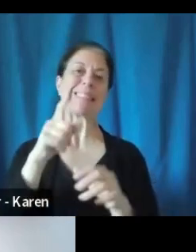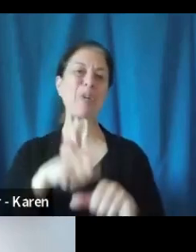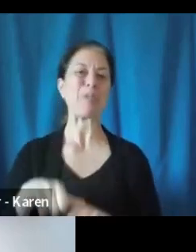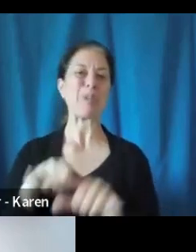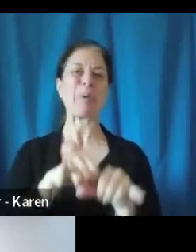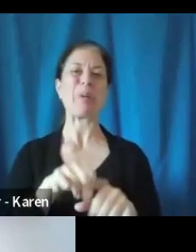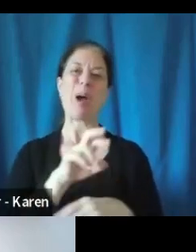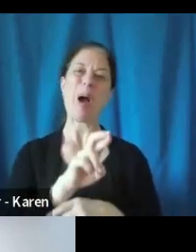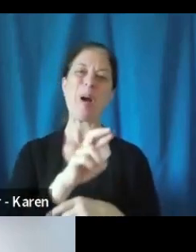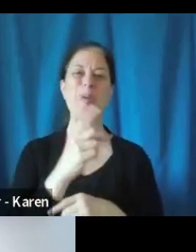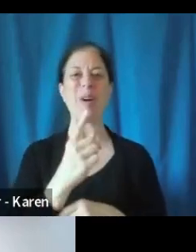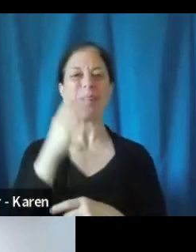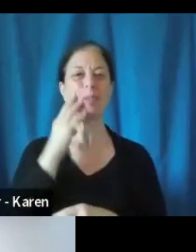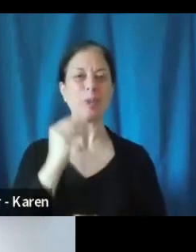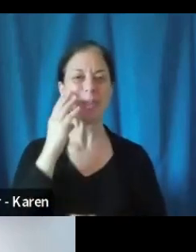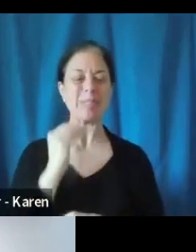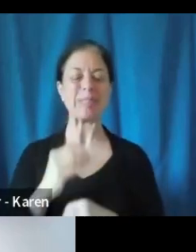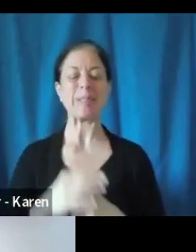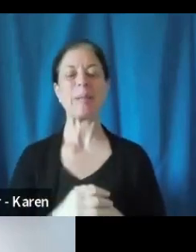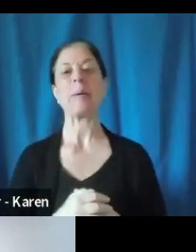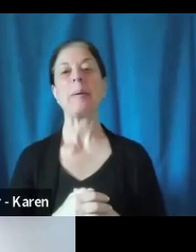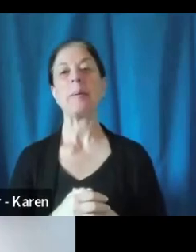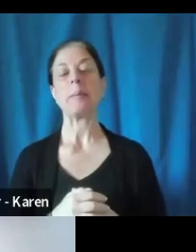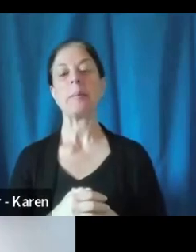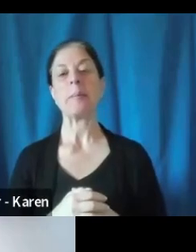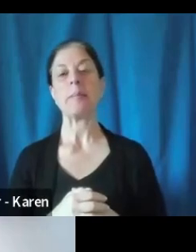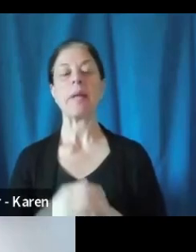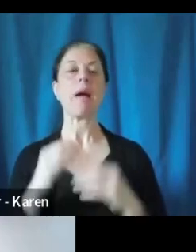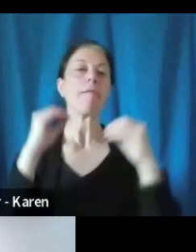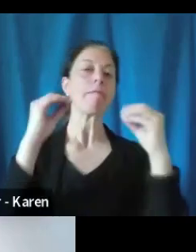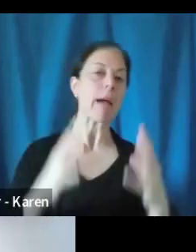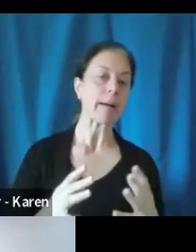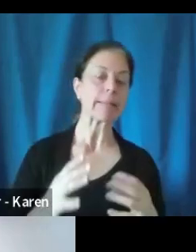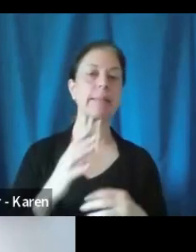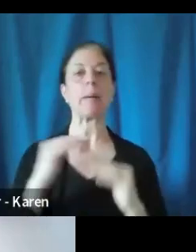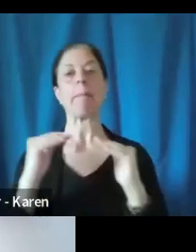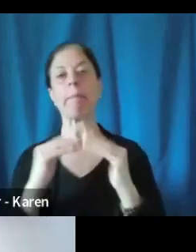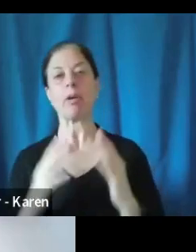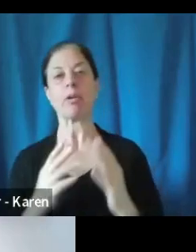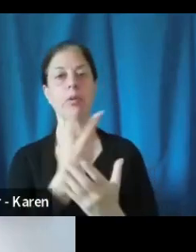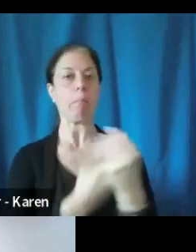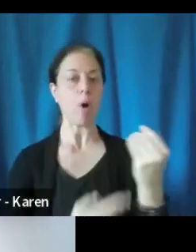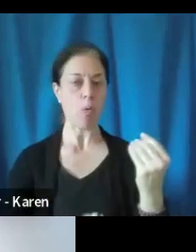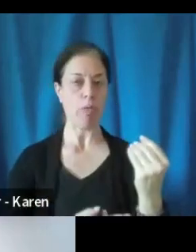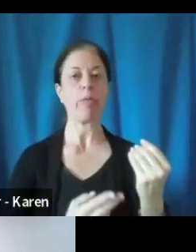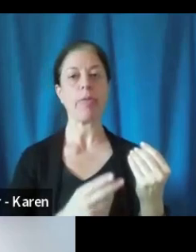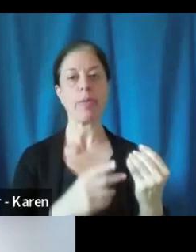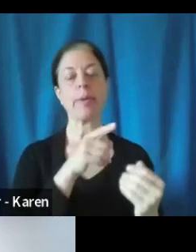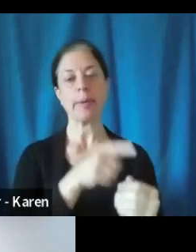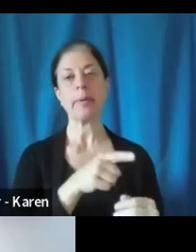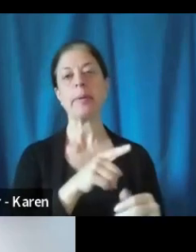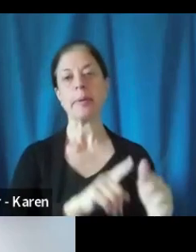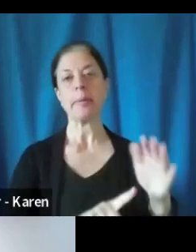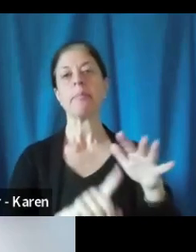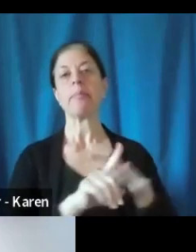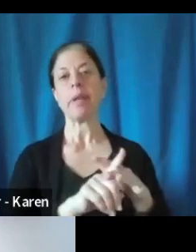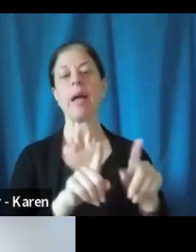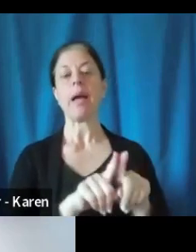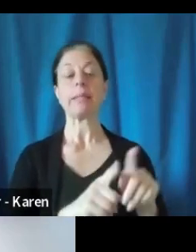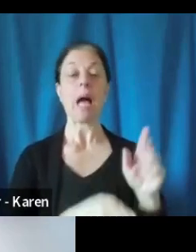of liberal arts because it was proving the stereo typical R1 experience with